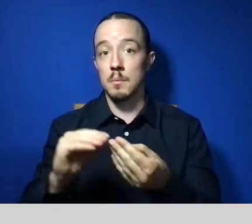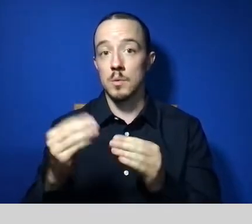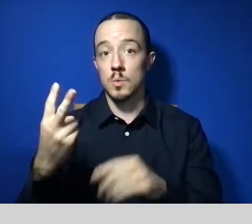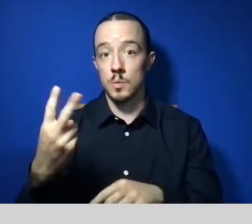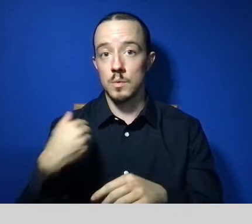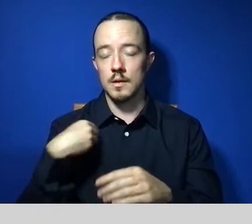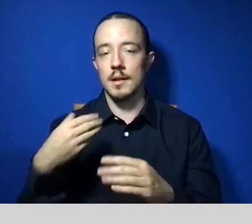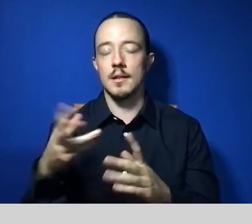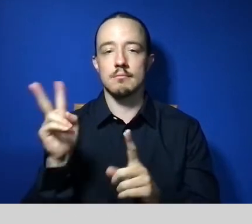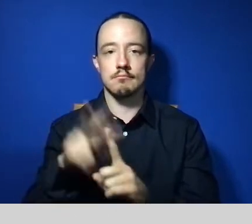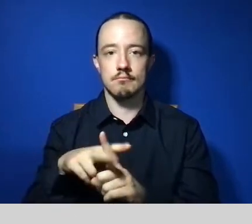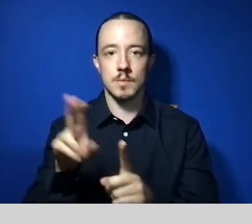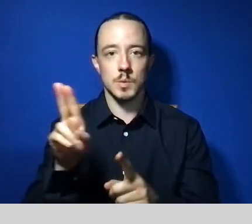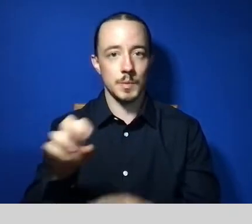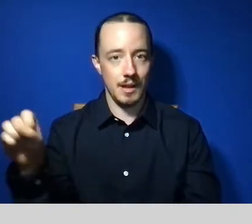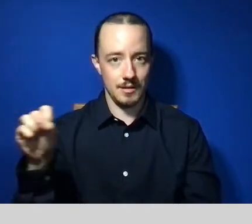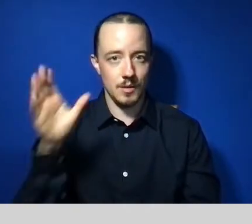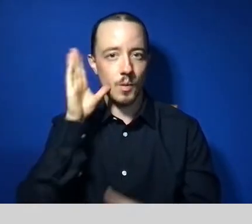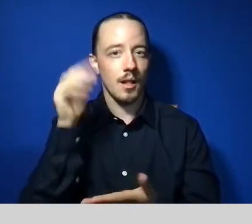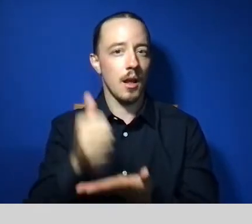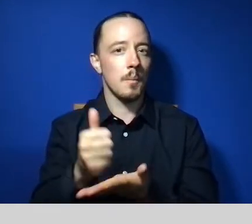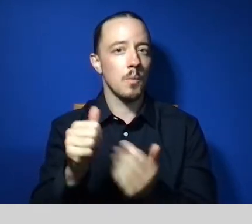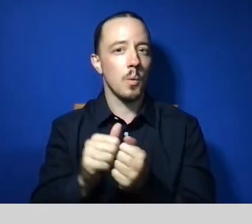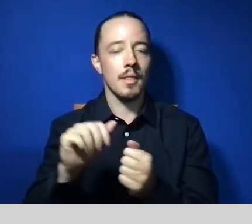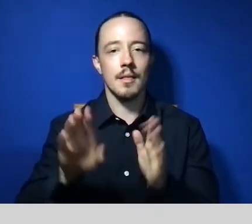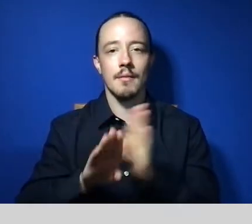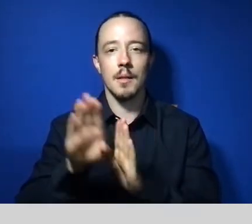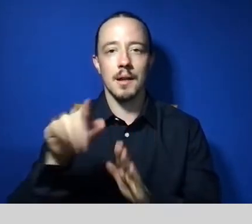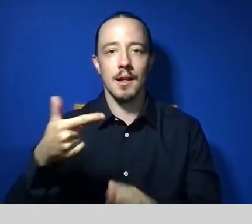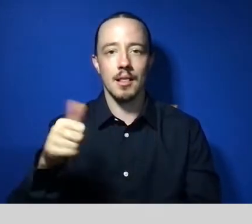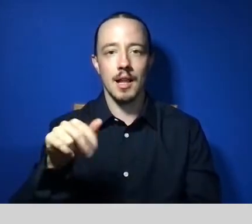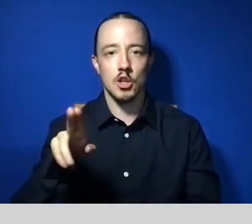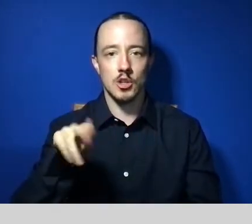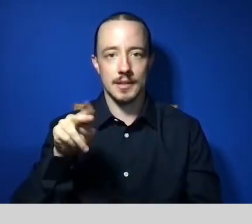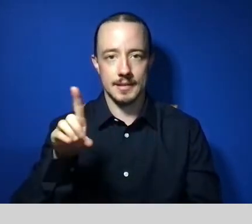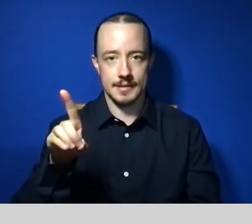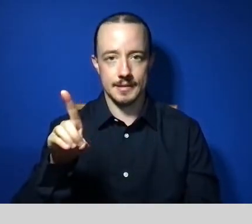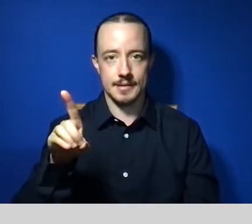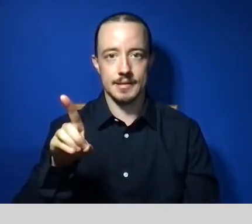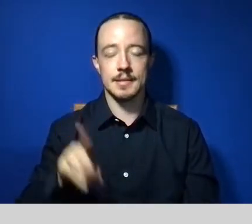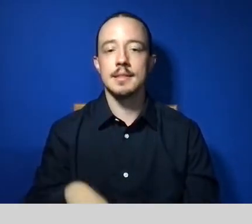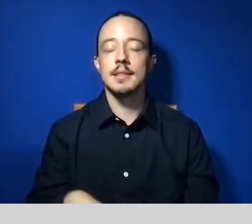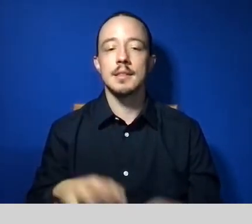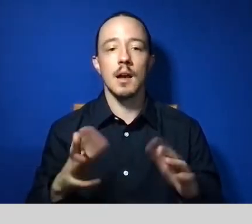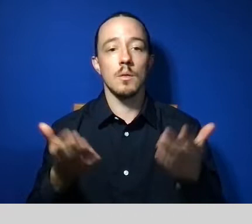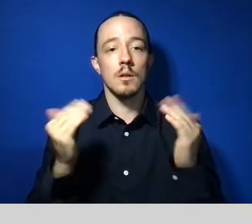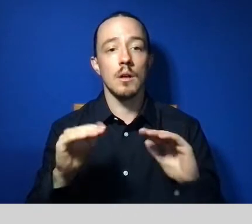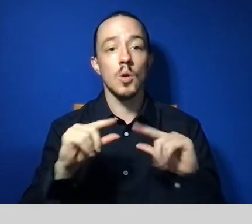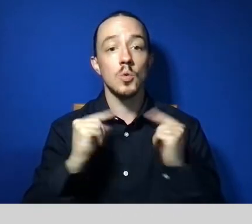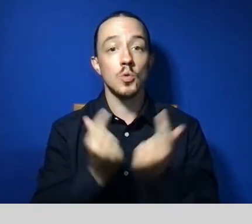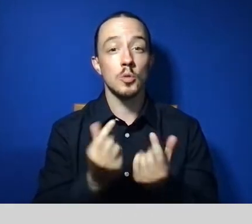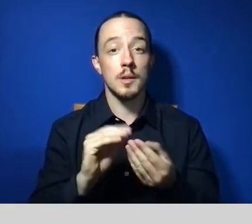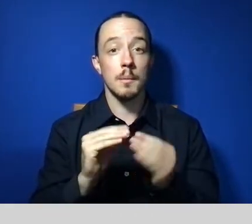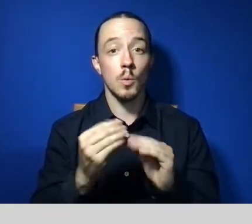and this is gonna help us with the legends for group one, which happens to be